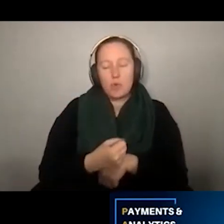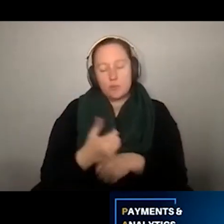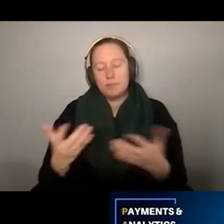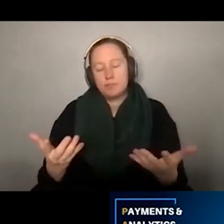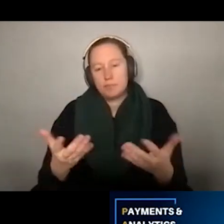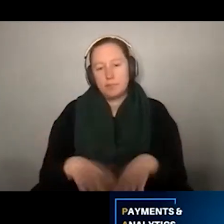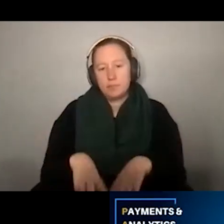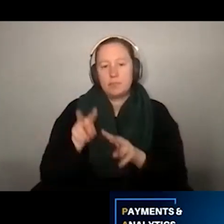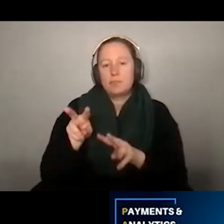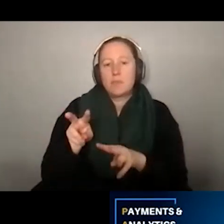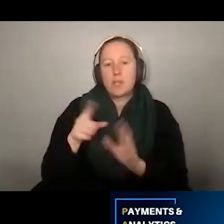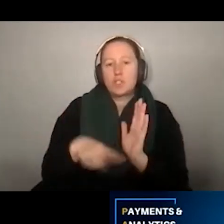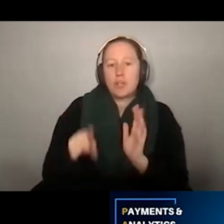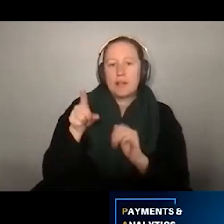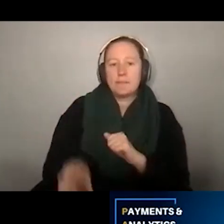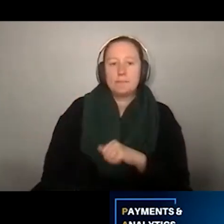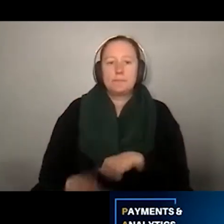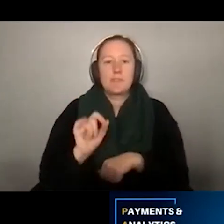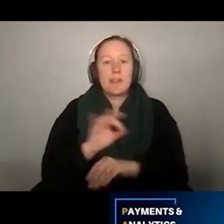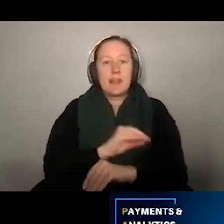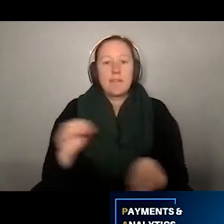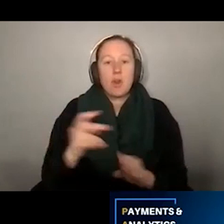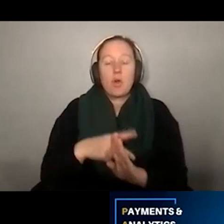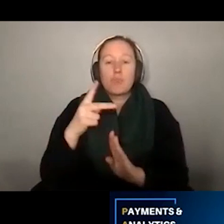Next question is, if there is no program income,